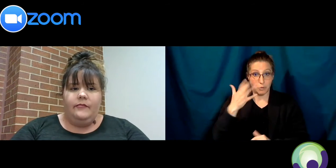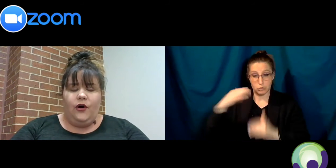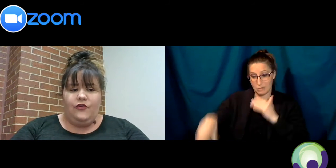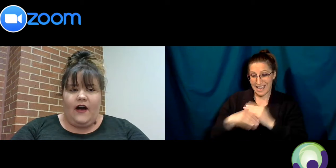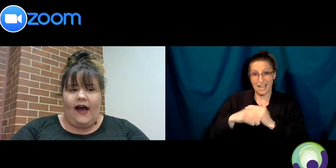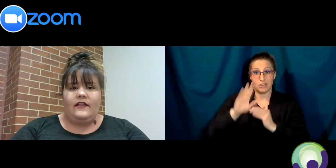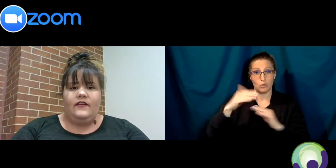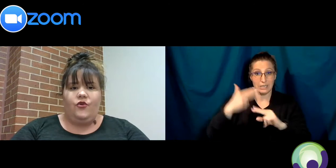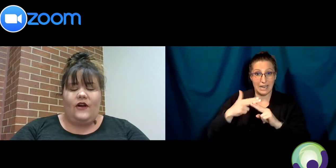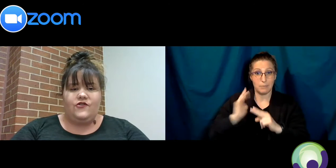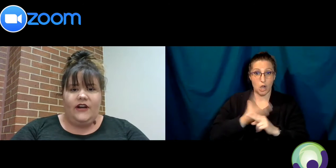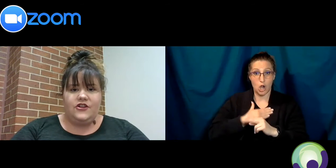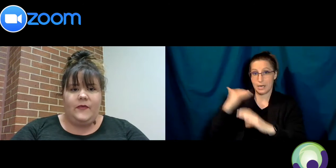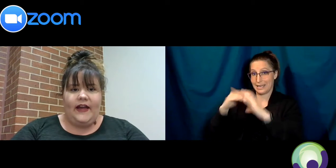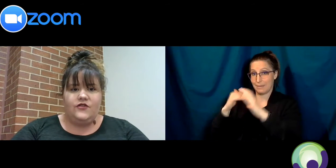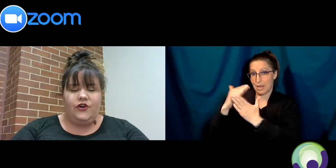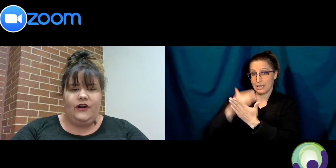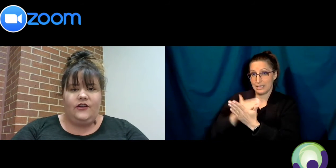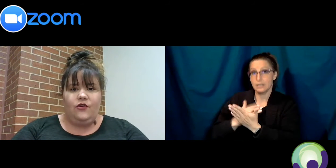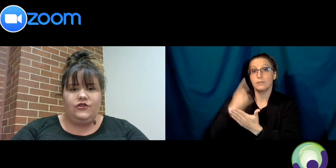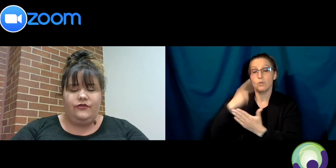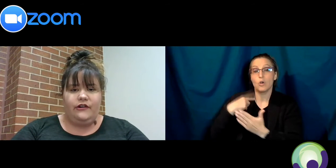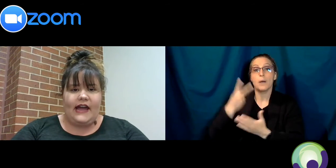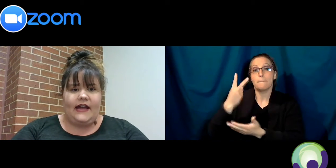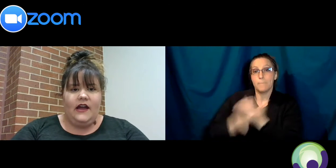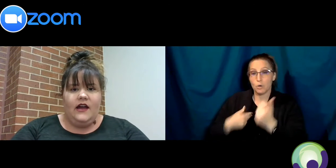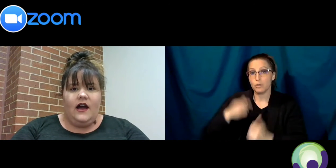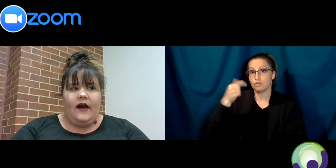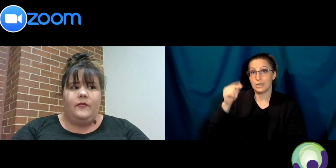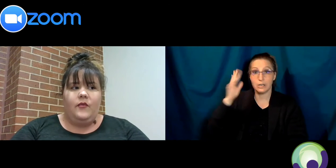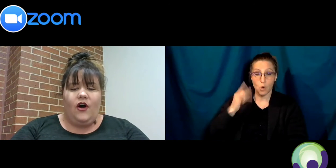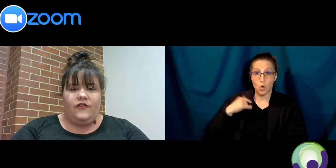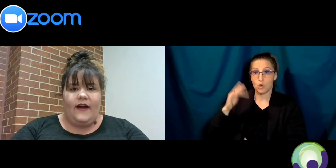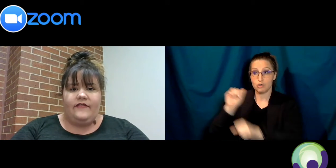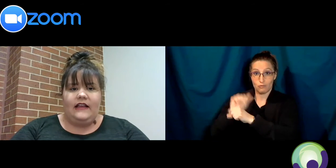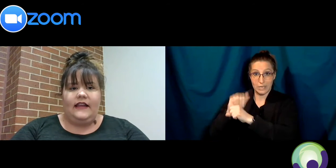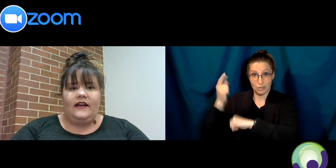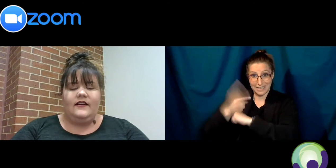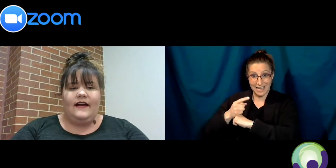both on the registration page for Green and Gold Career Day, we also have that link at